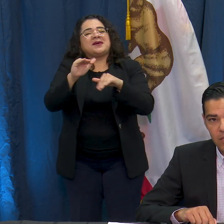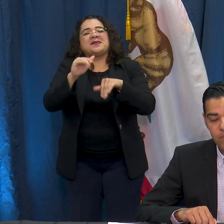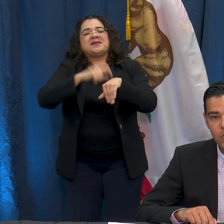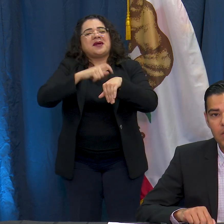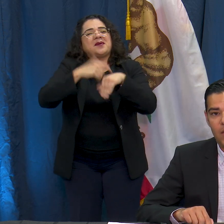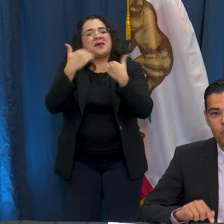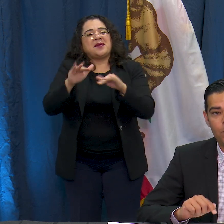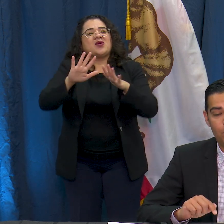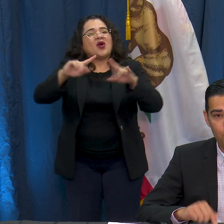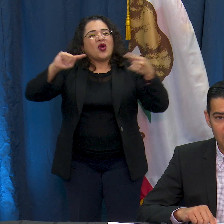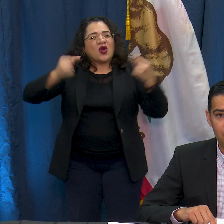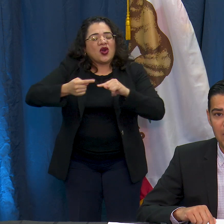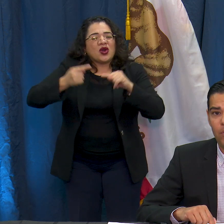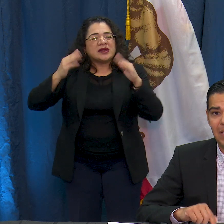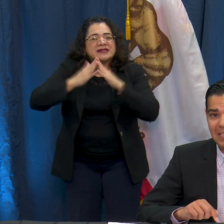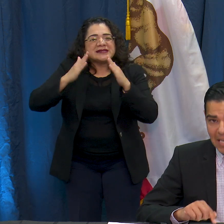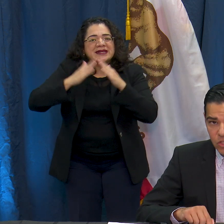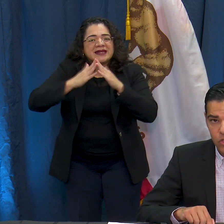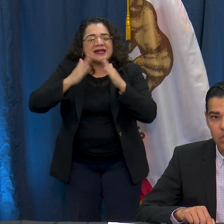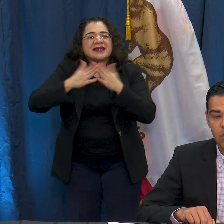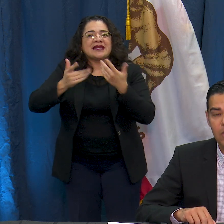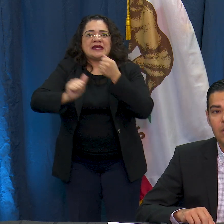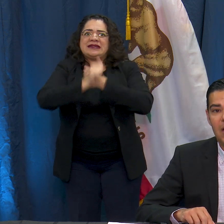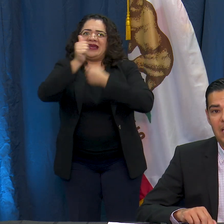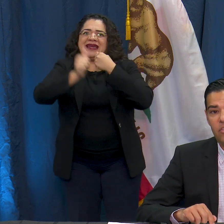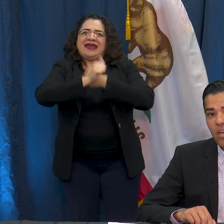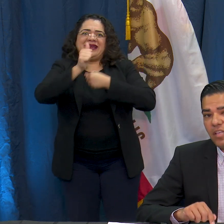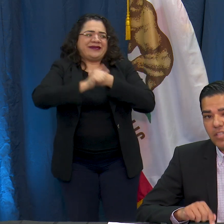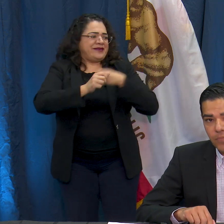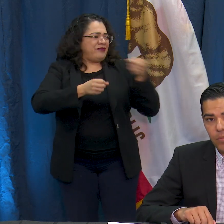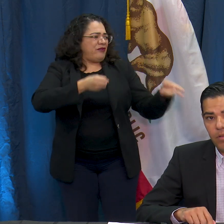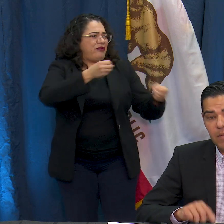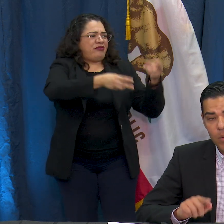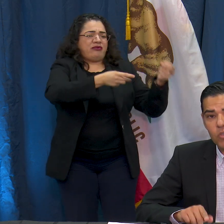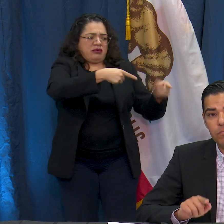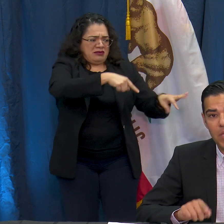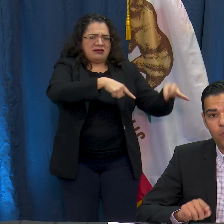and you're putting people in danger and it's not acceptable. Most people